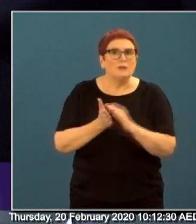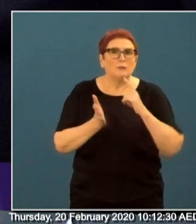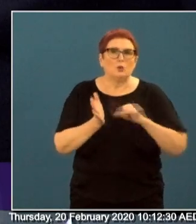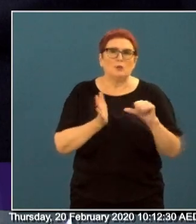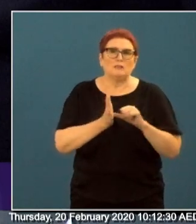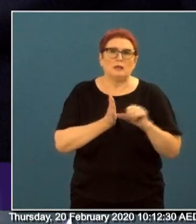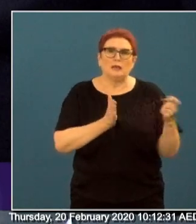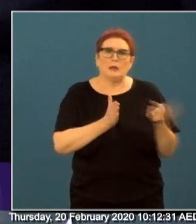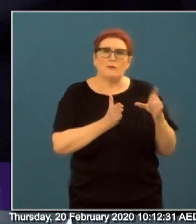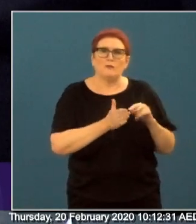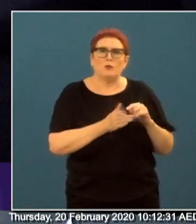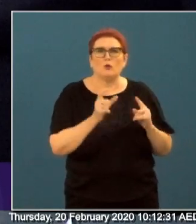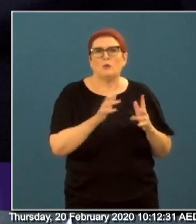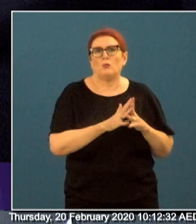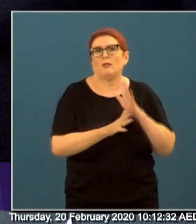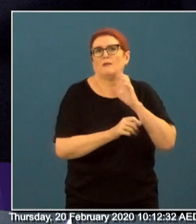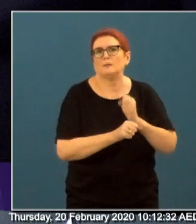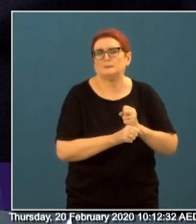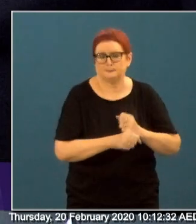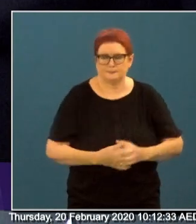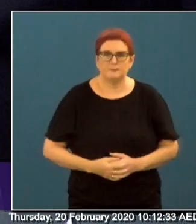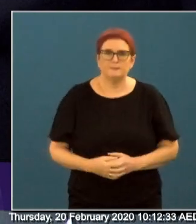And — and there are opening up opportunities